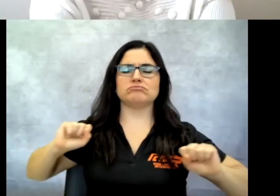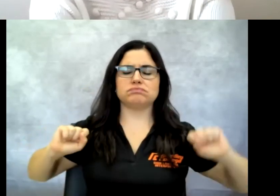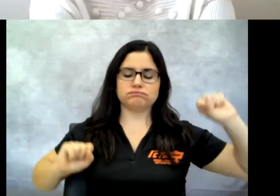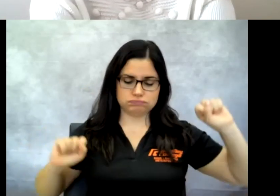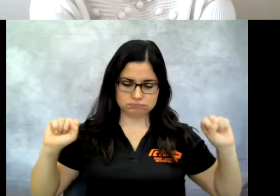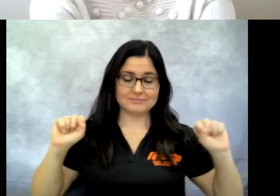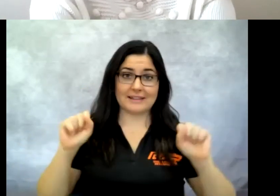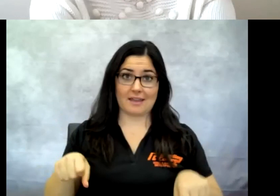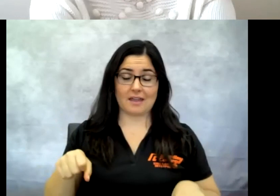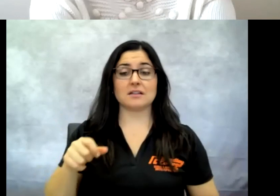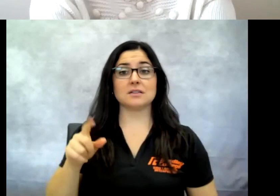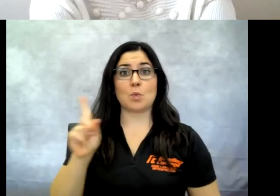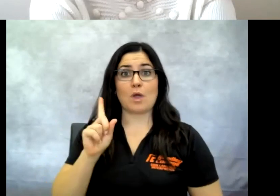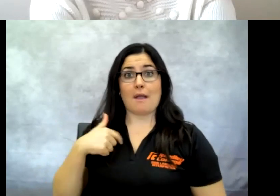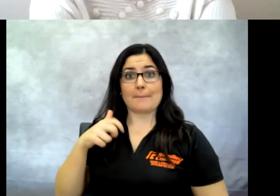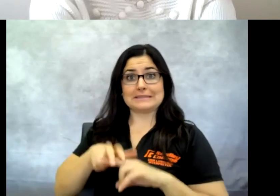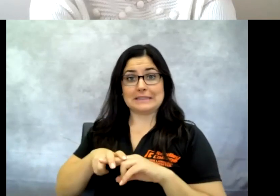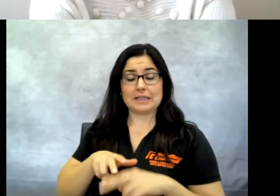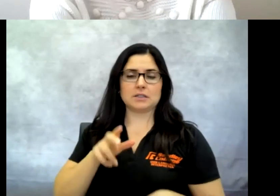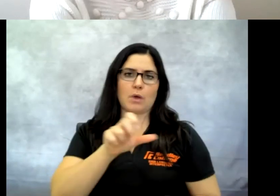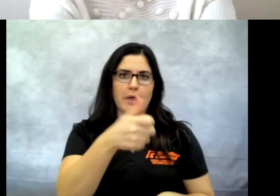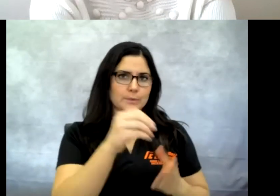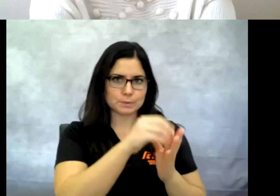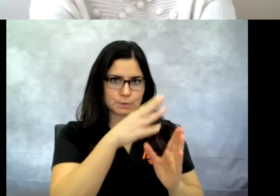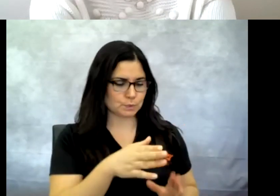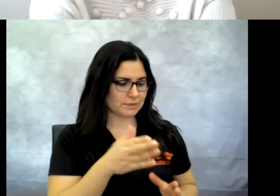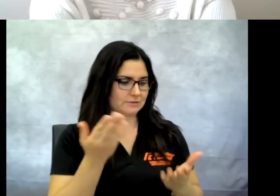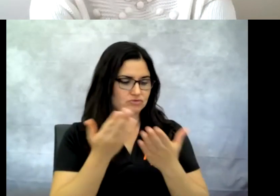maybe people in general taking their presentations